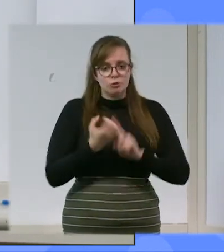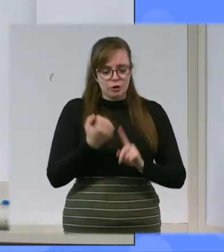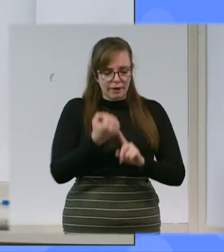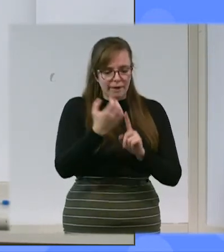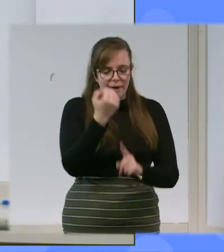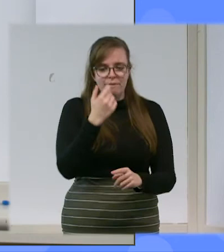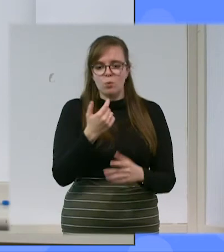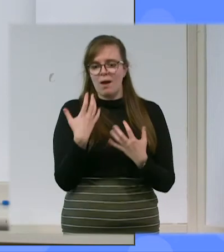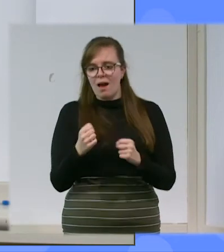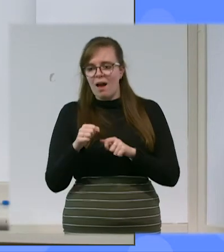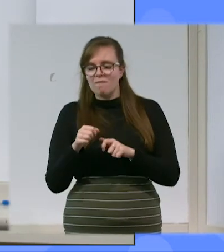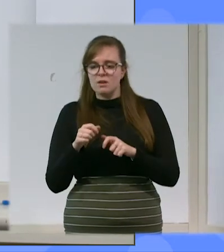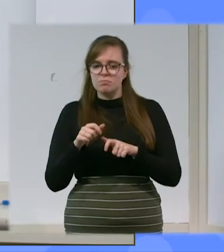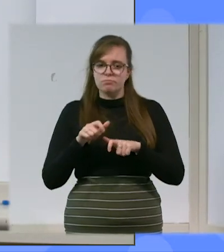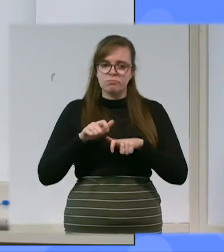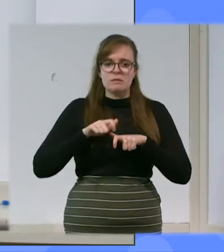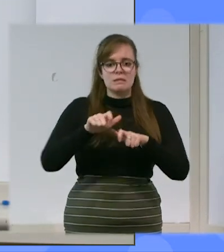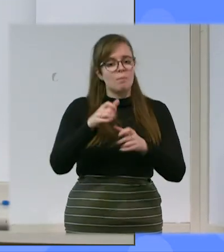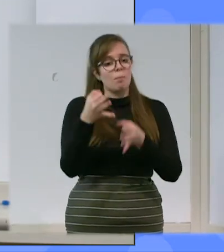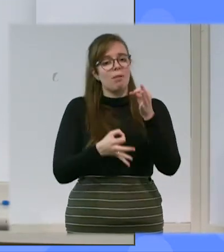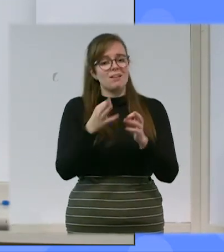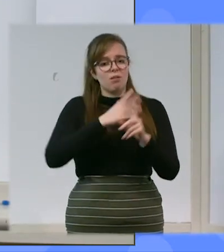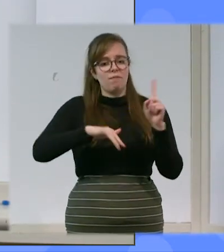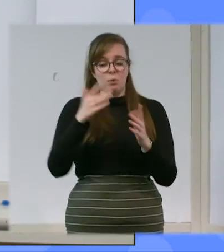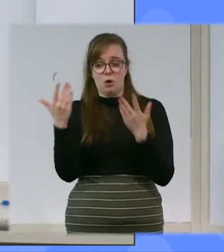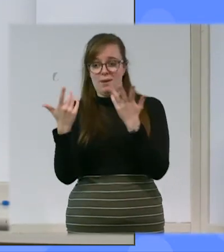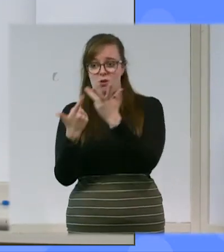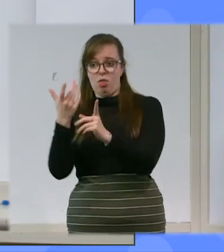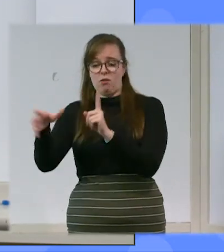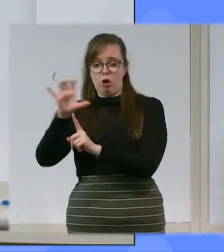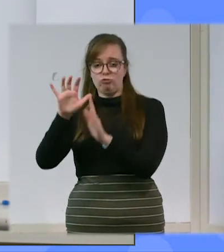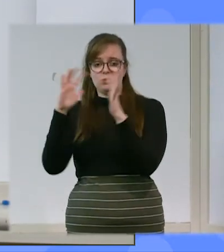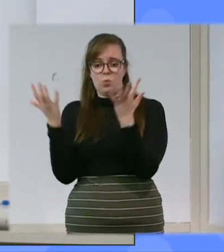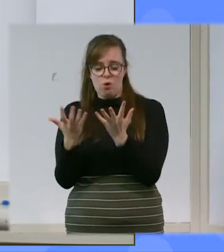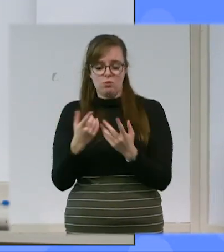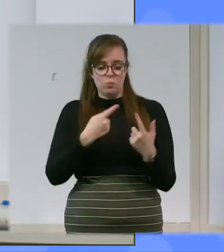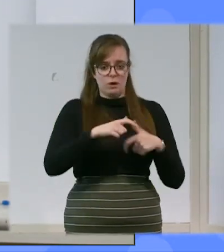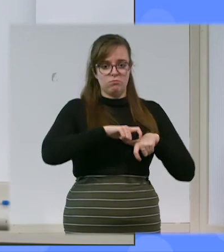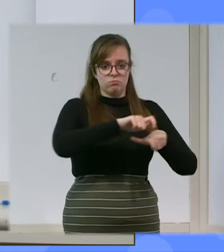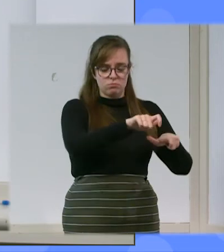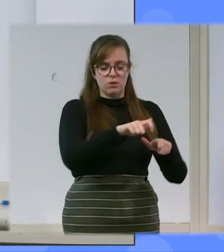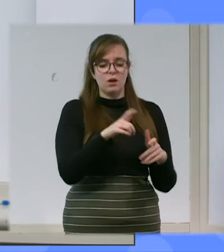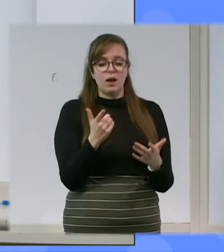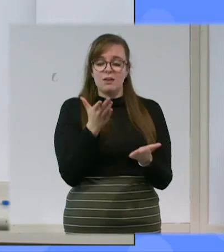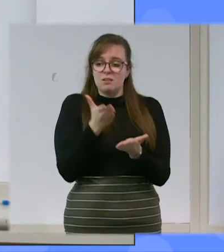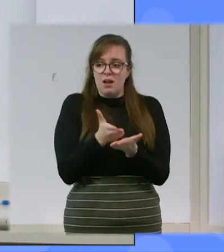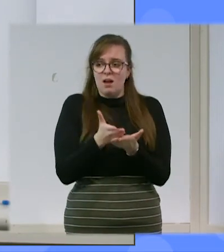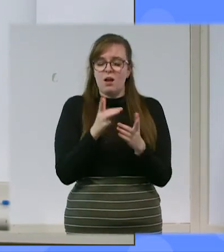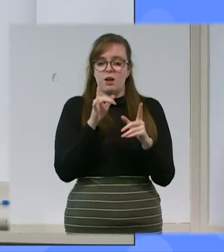stable political environment compared to many other countries in the world and you and actually managed to bring Stickles